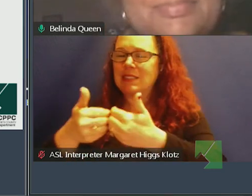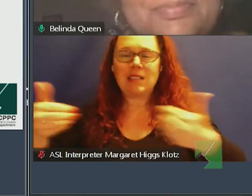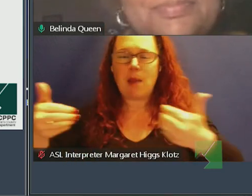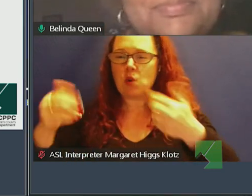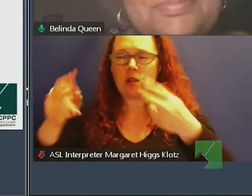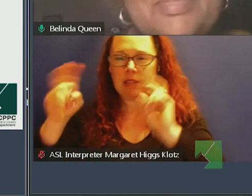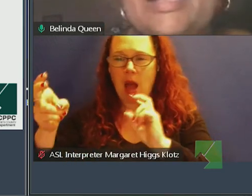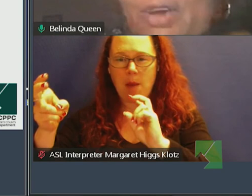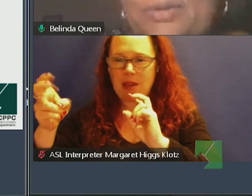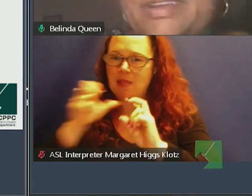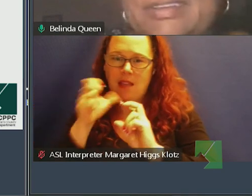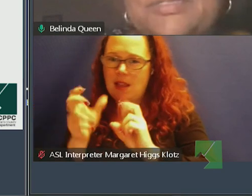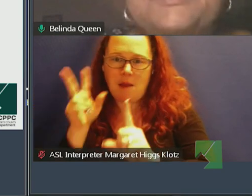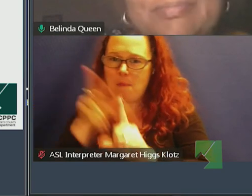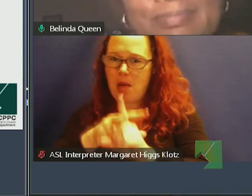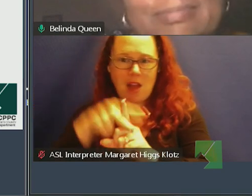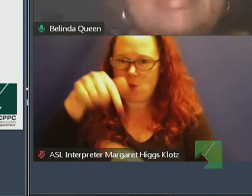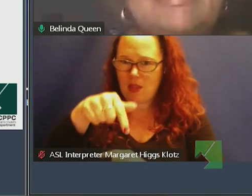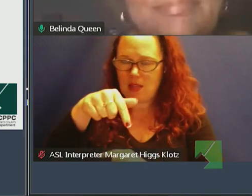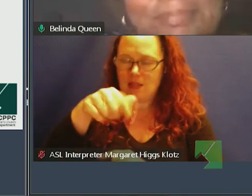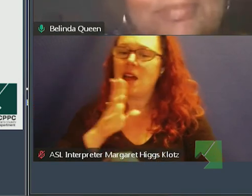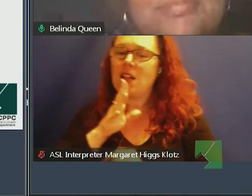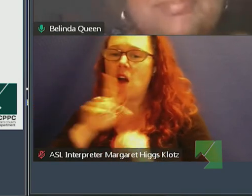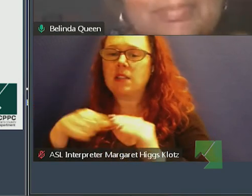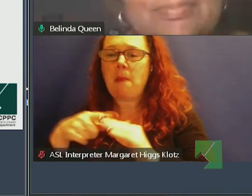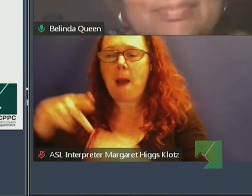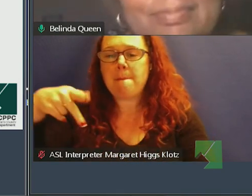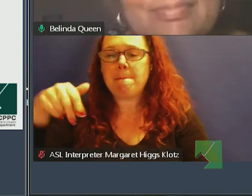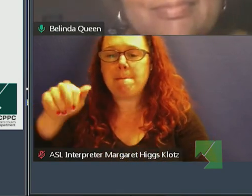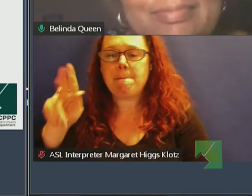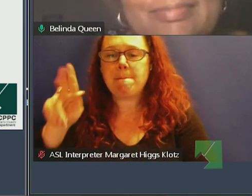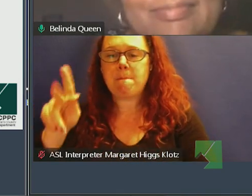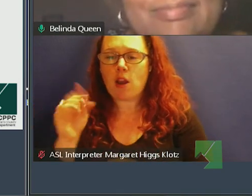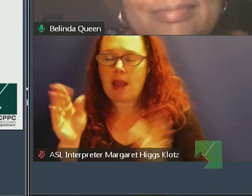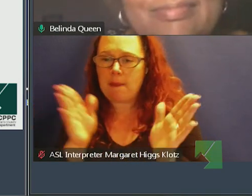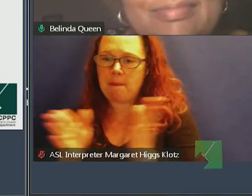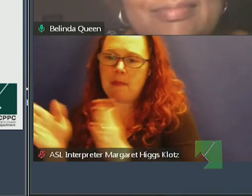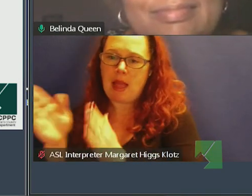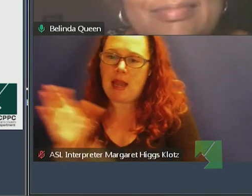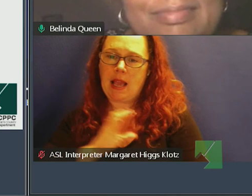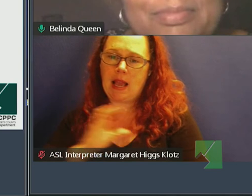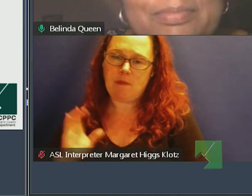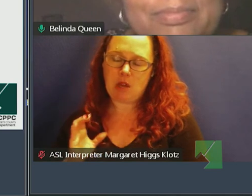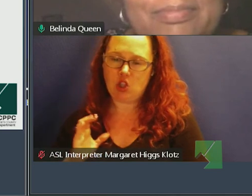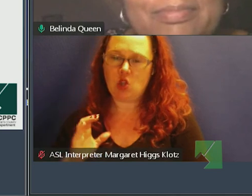And that comes under park and planning commission as determined by the Prince George's County council. So they,